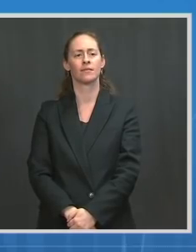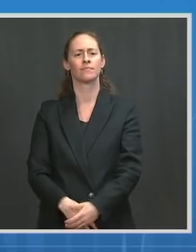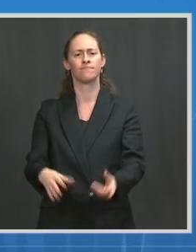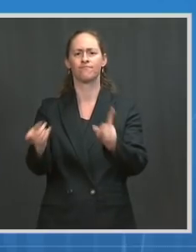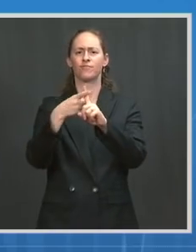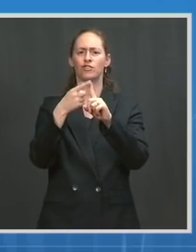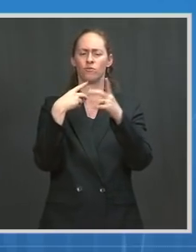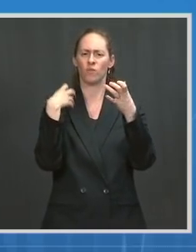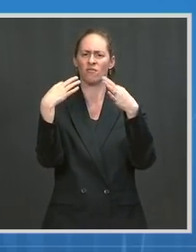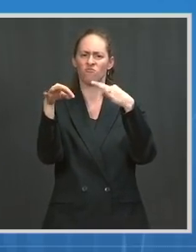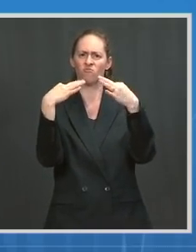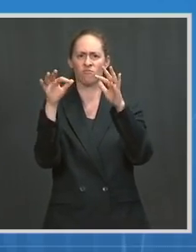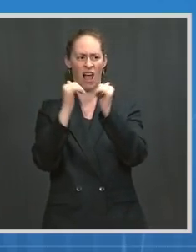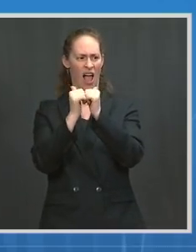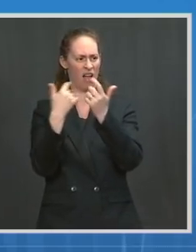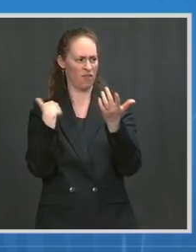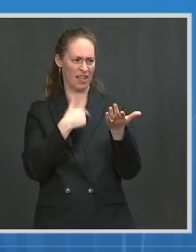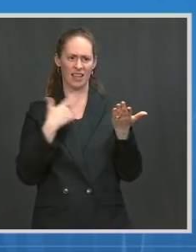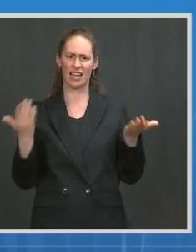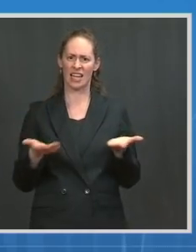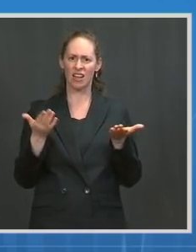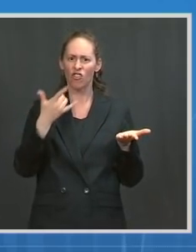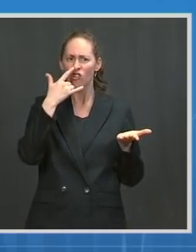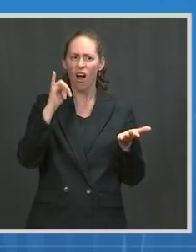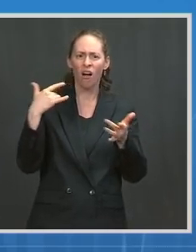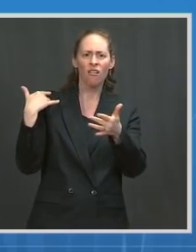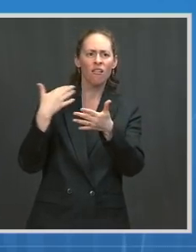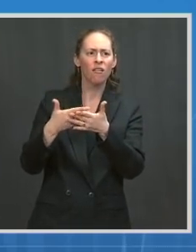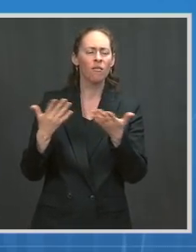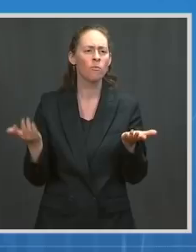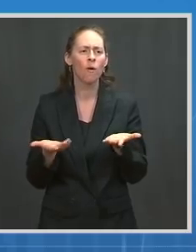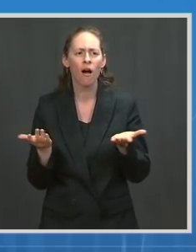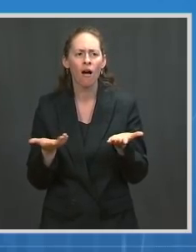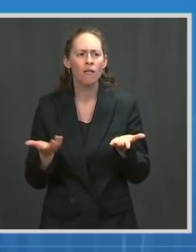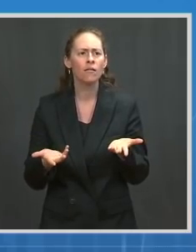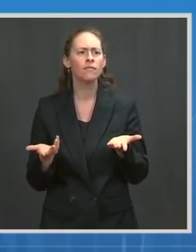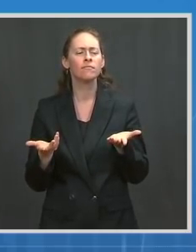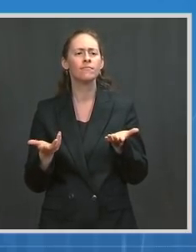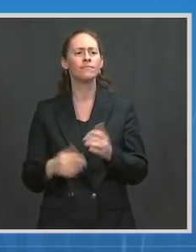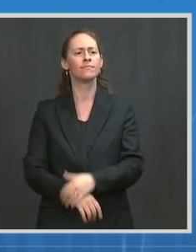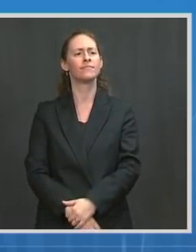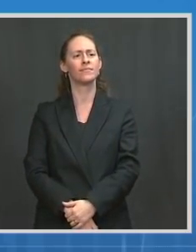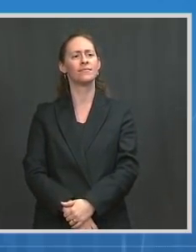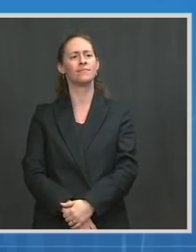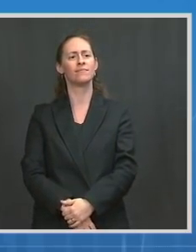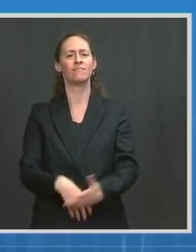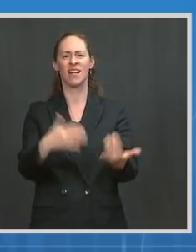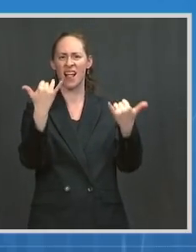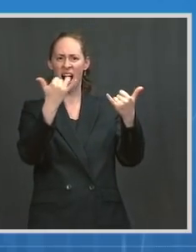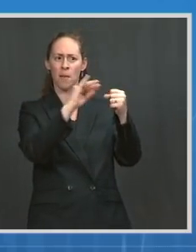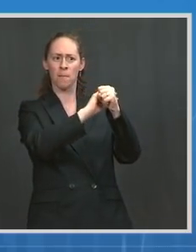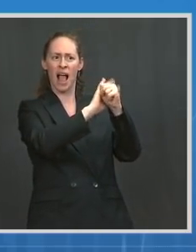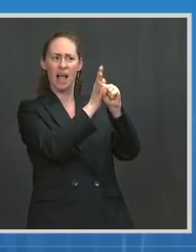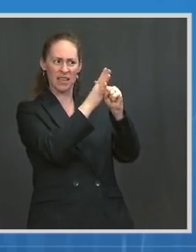is because scientists, over the years, have found a solution to beat this virus -- very safe and effective vaccines;